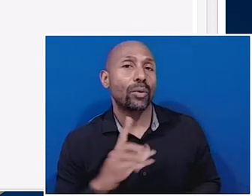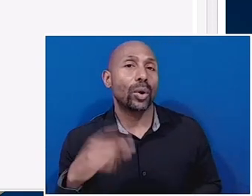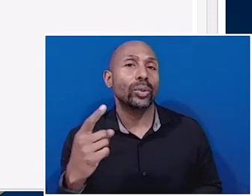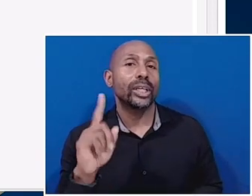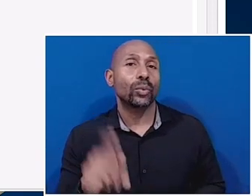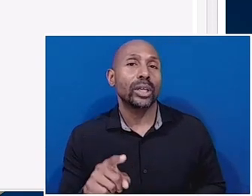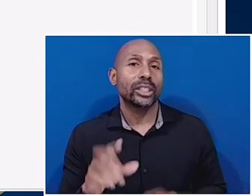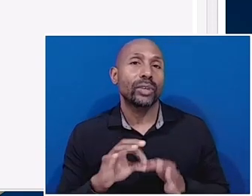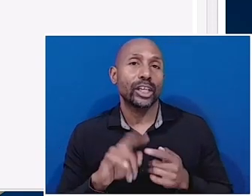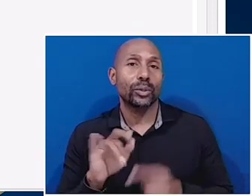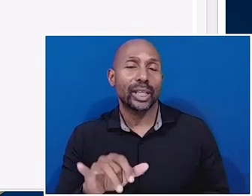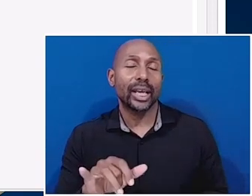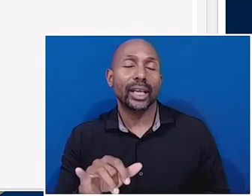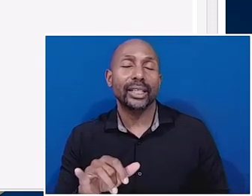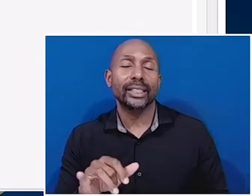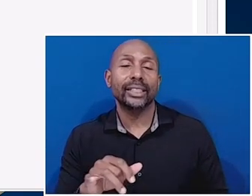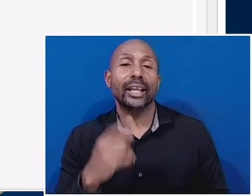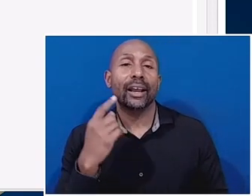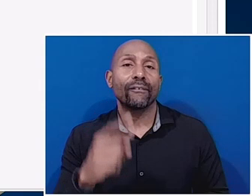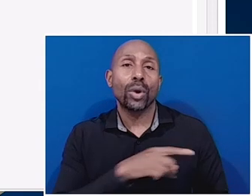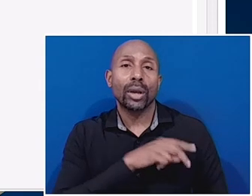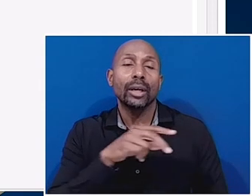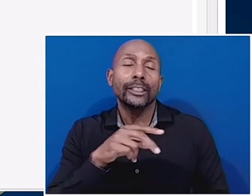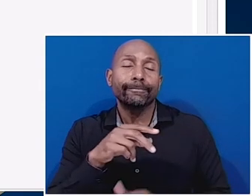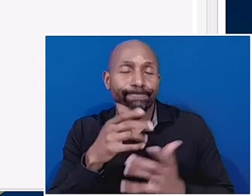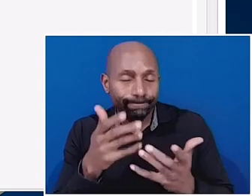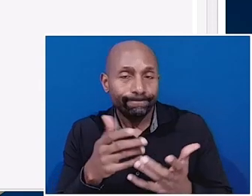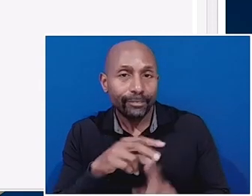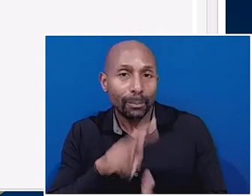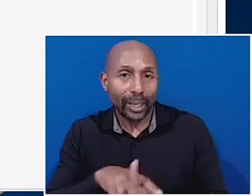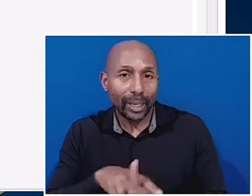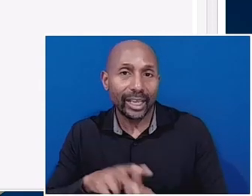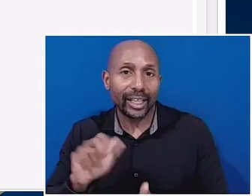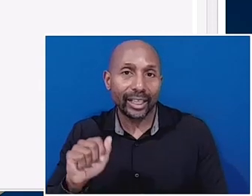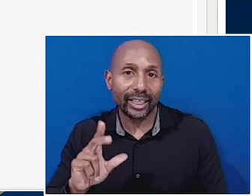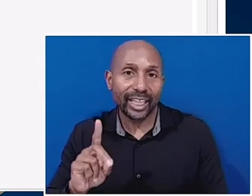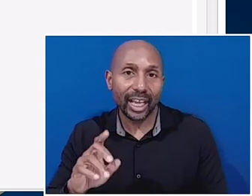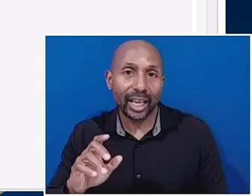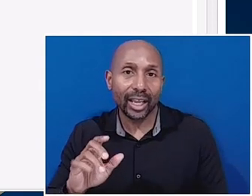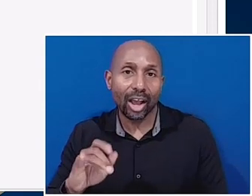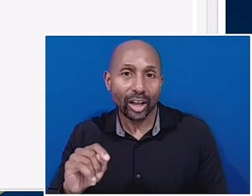applicability of the, you know, of the audited fiscal reports. But we will- we are going to take a look